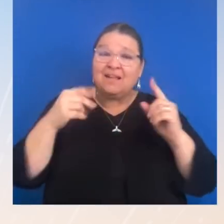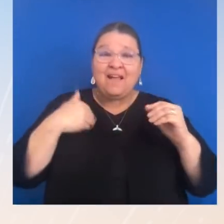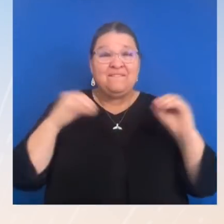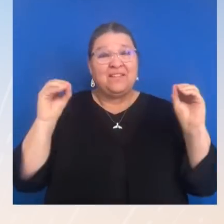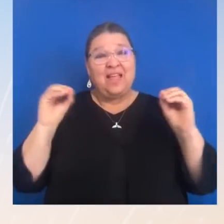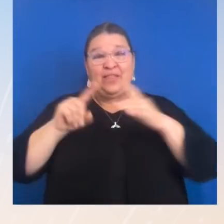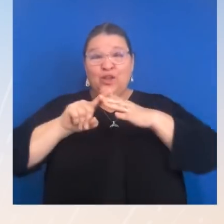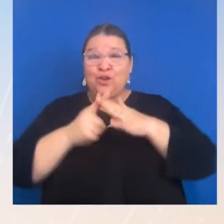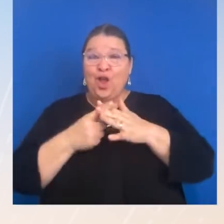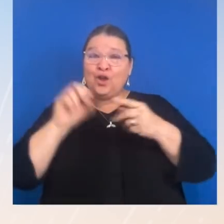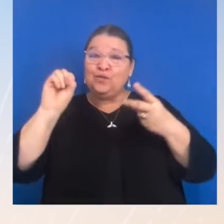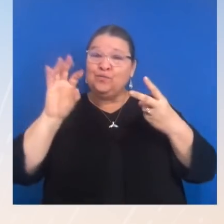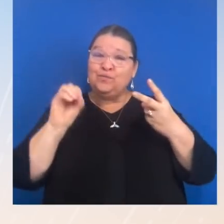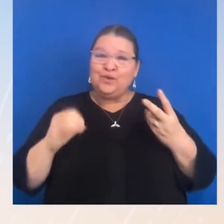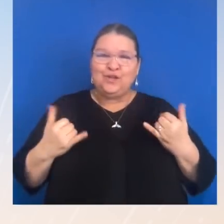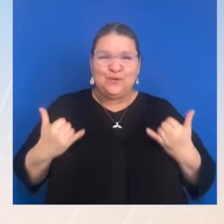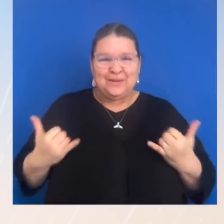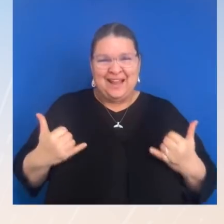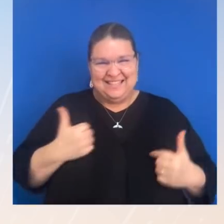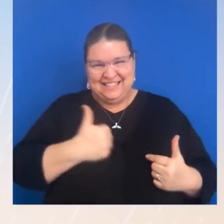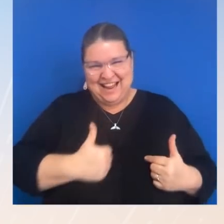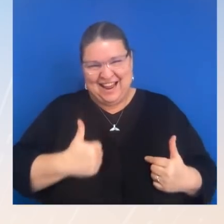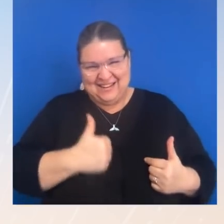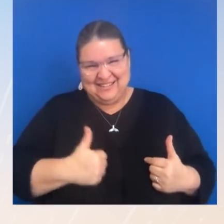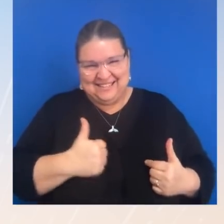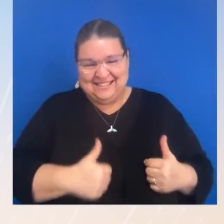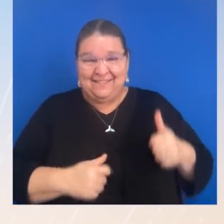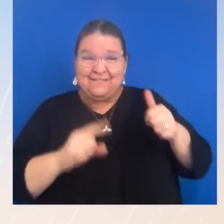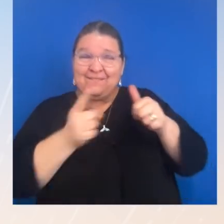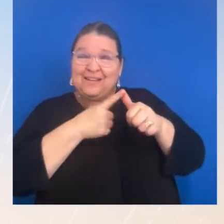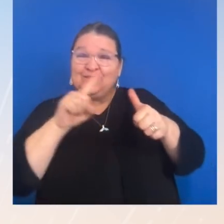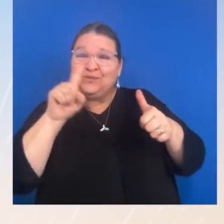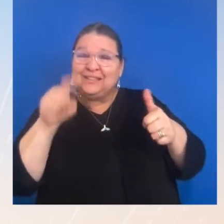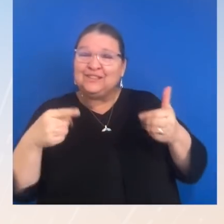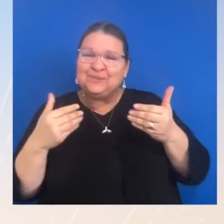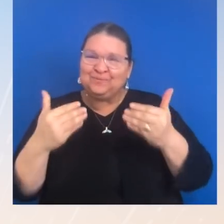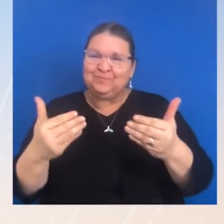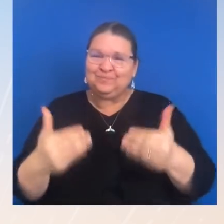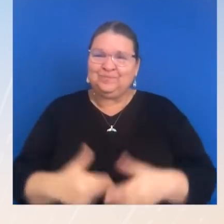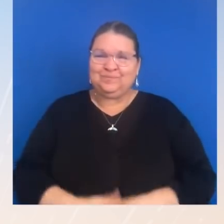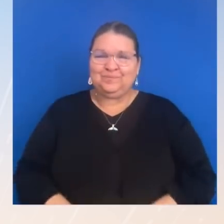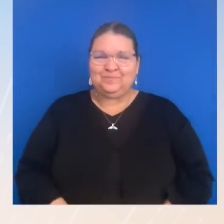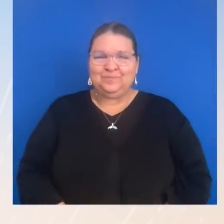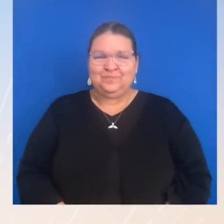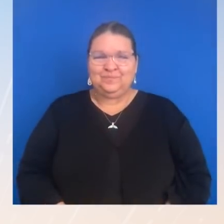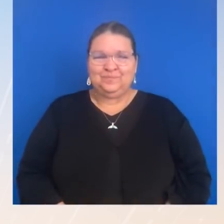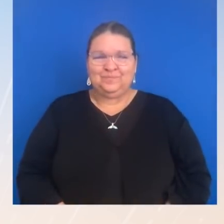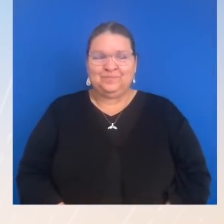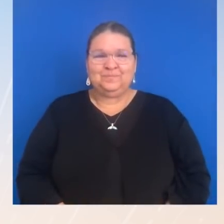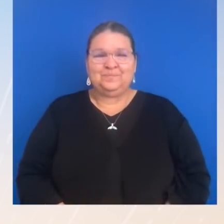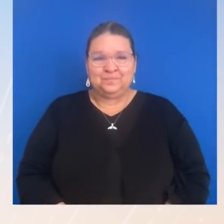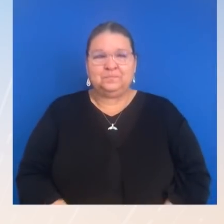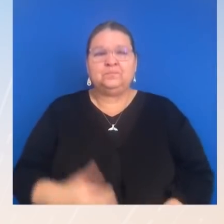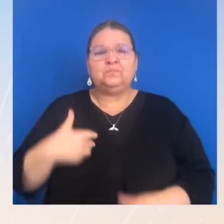Darlene, would you like to kick us off? The Press: Yes, ma'am. Thank you. I wanted to follow up on your tweet yesterday about being on the lookout for Russia